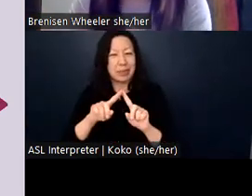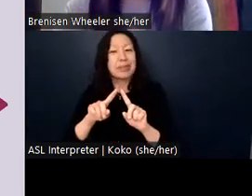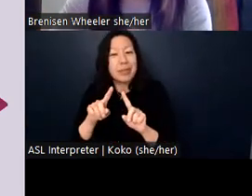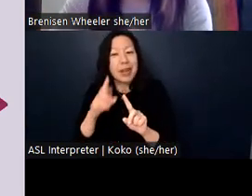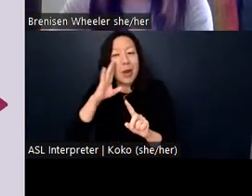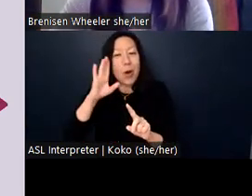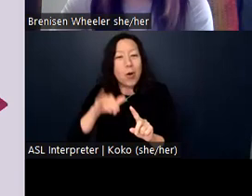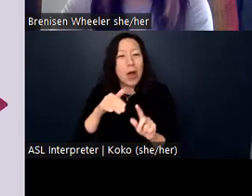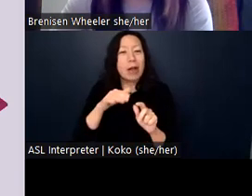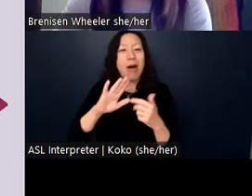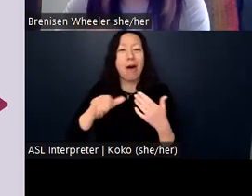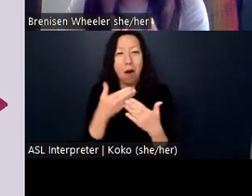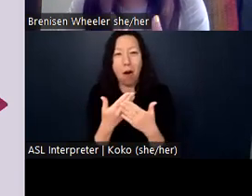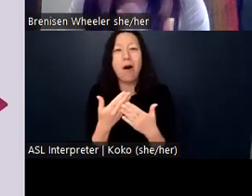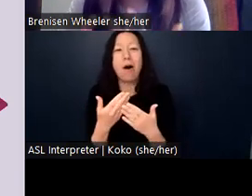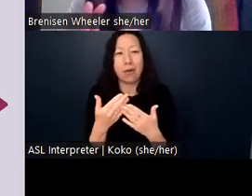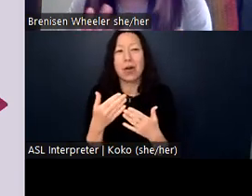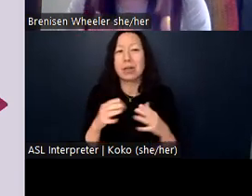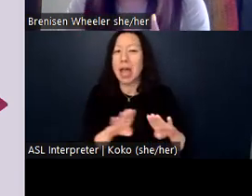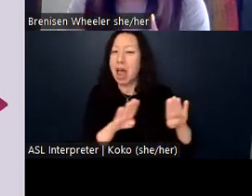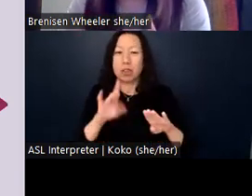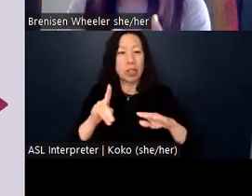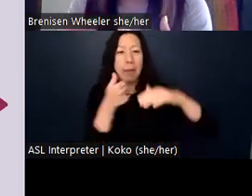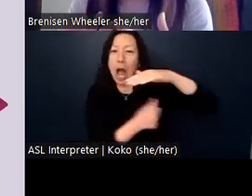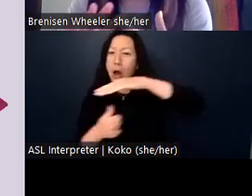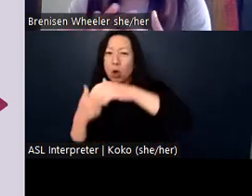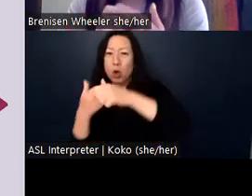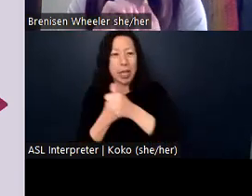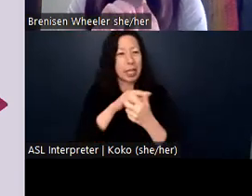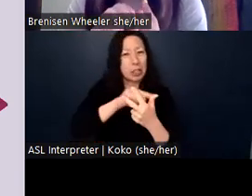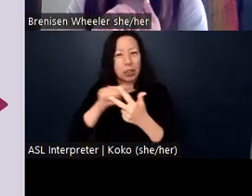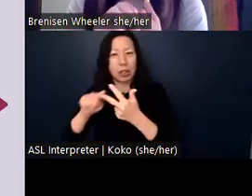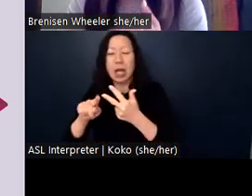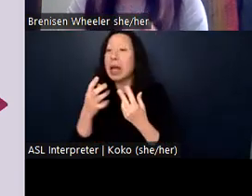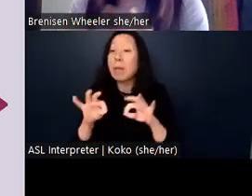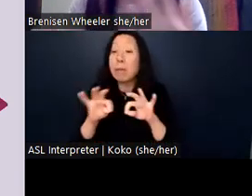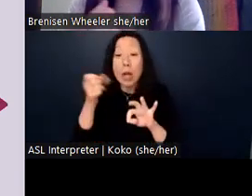12:15:20 So it's a important for us to understand context dynamics and impact to assess the